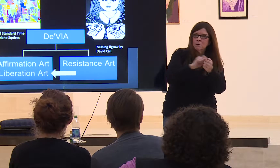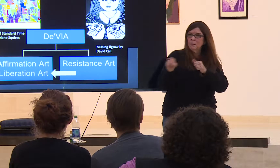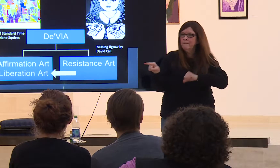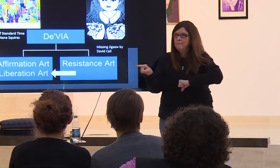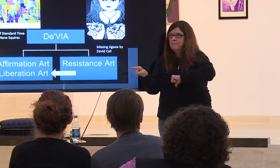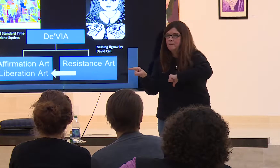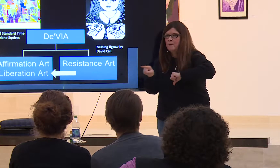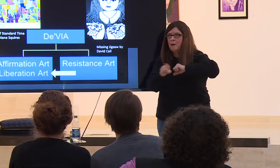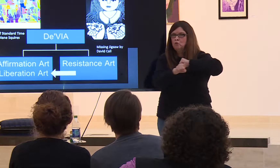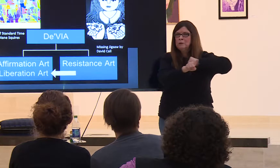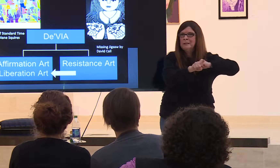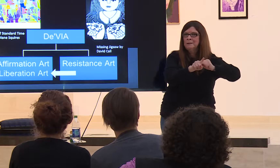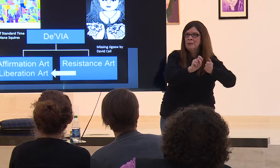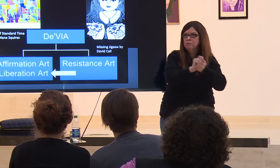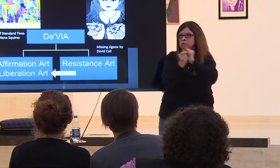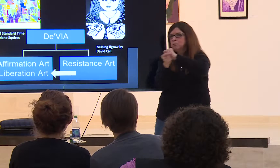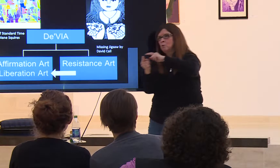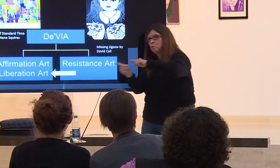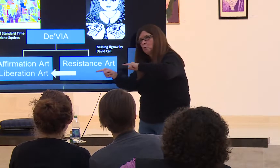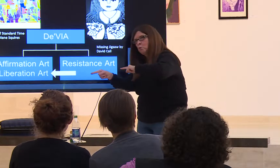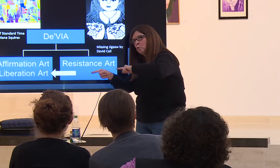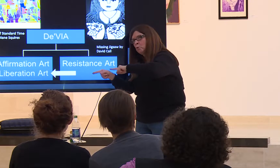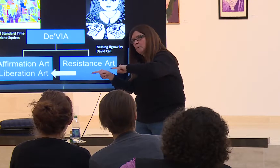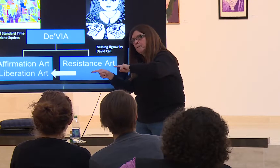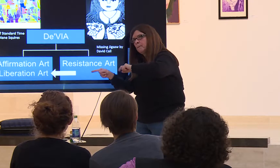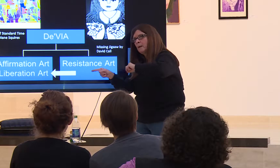but you can also see that resistance transformed